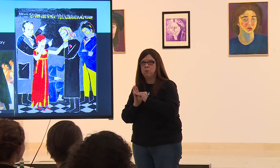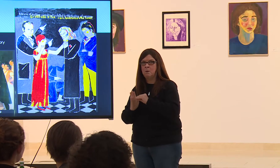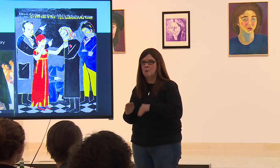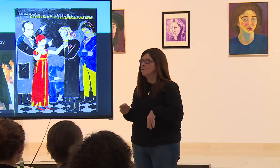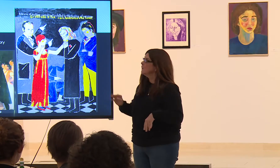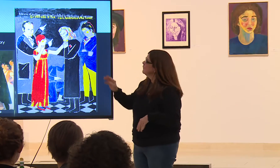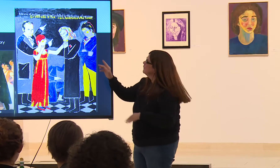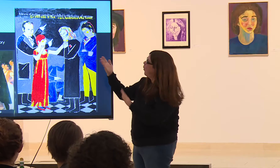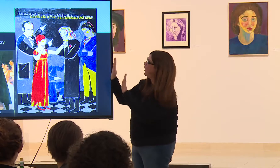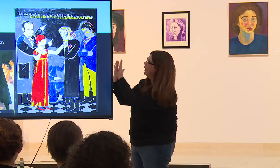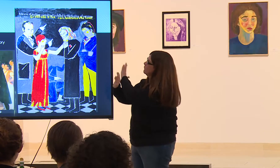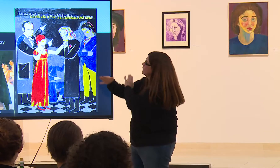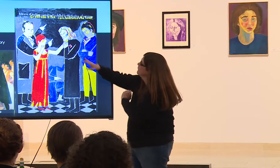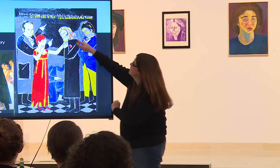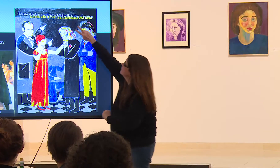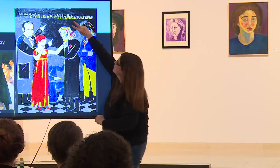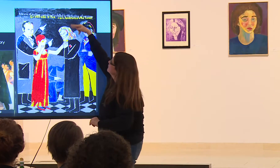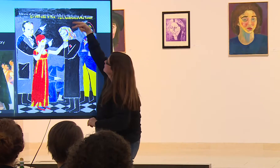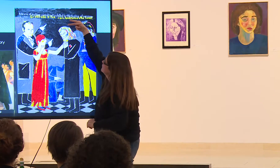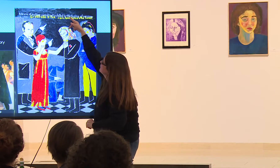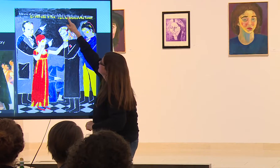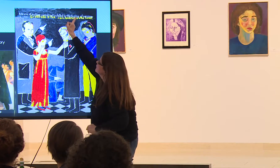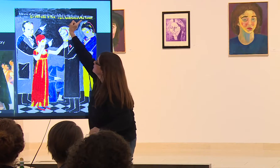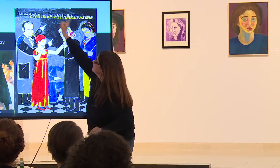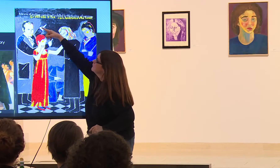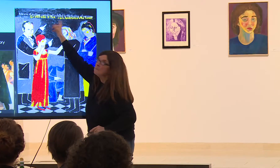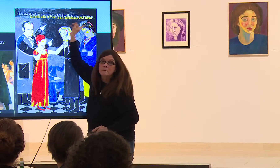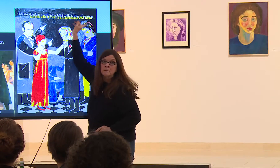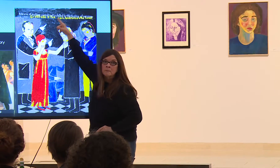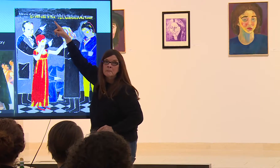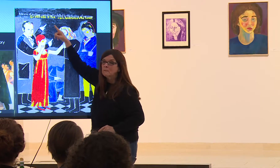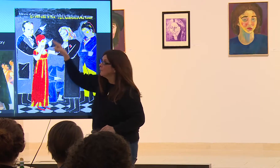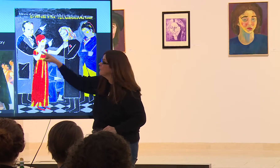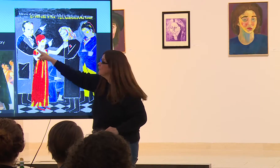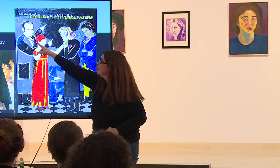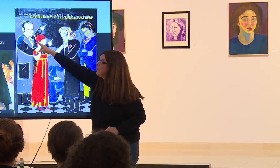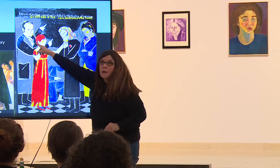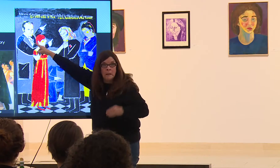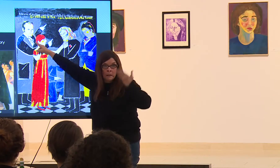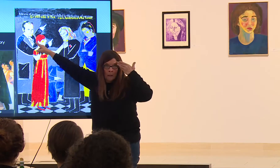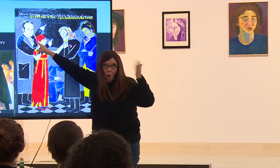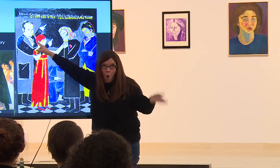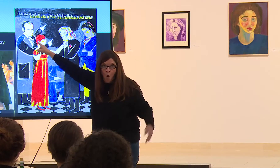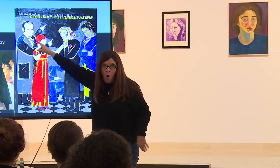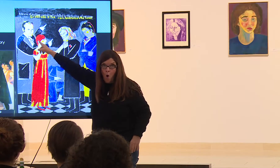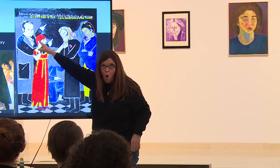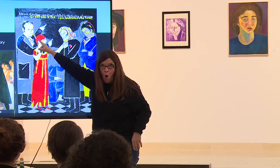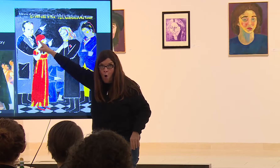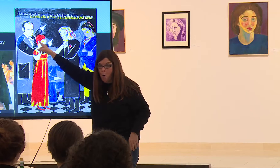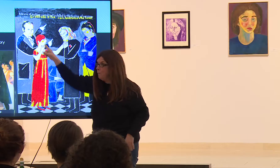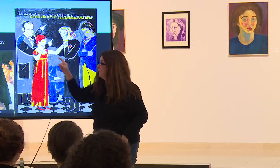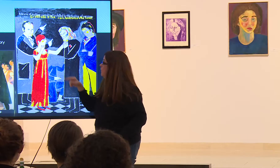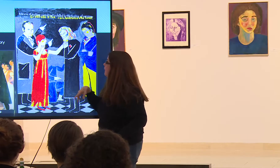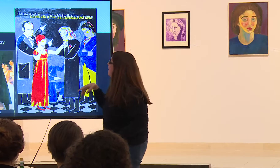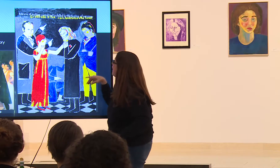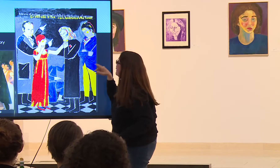And you can see that on the top here. And he actually didn't know.